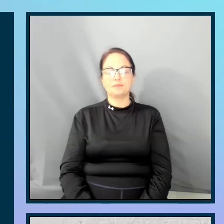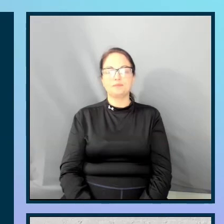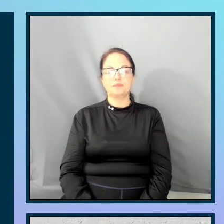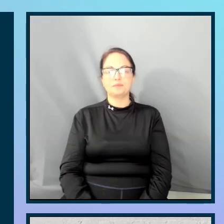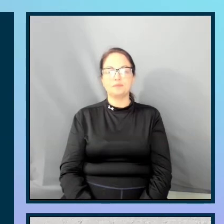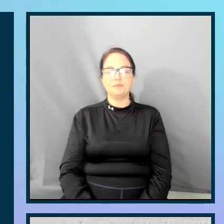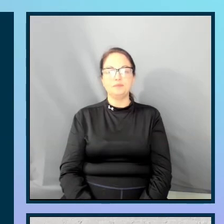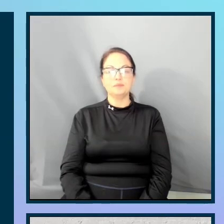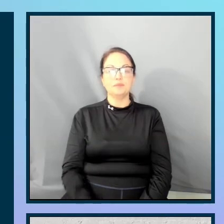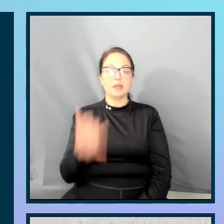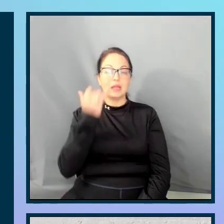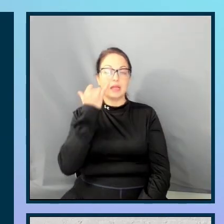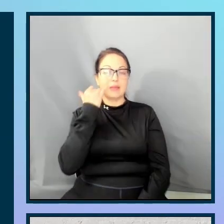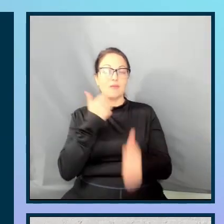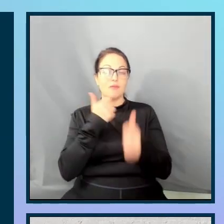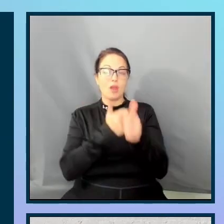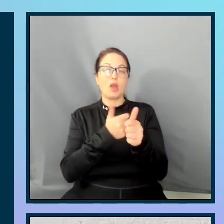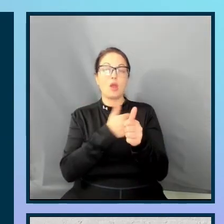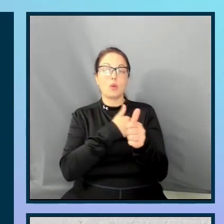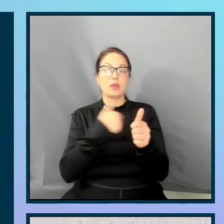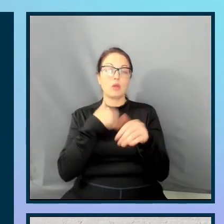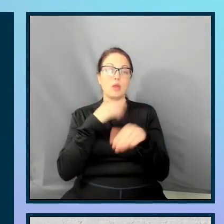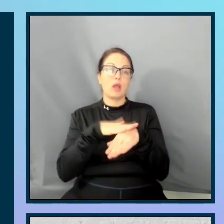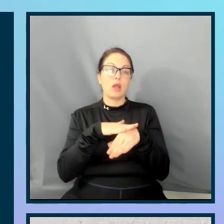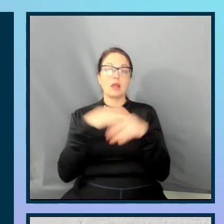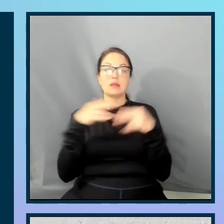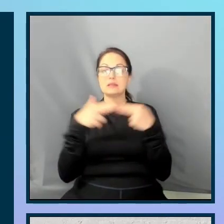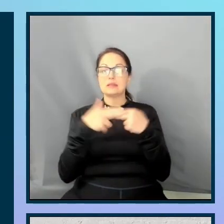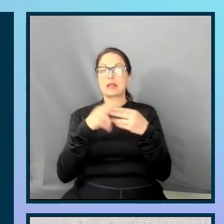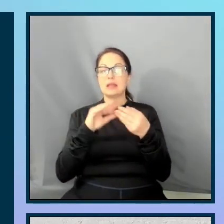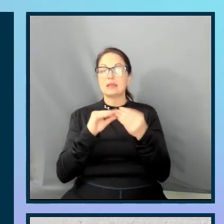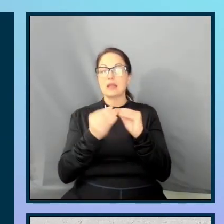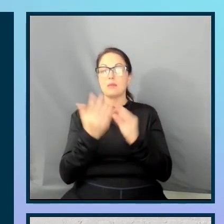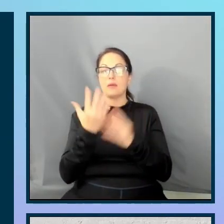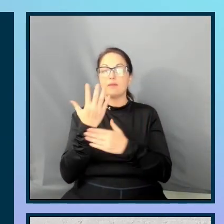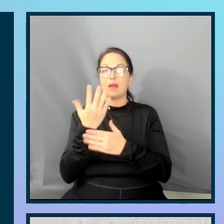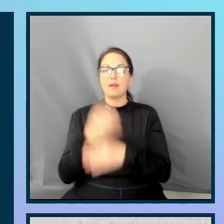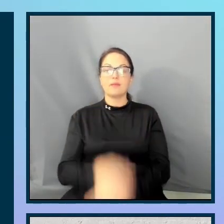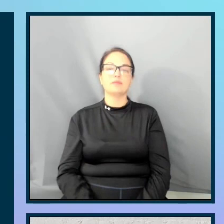If you were following along, we are on slide five. So I'd like to know in the chat,